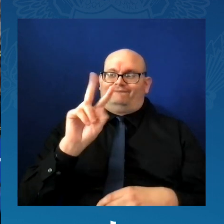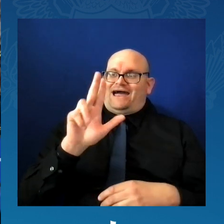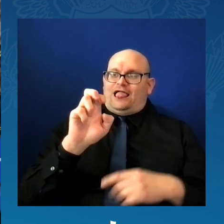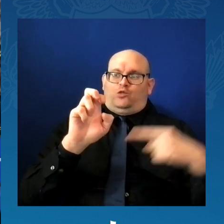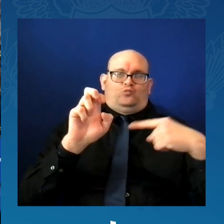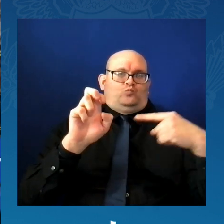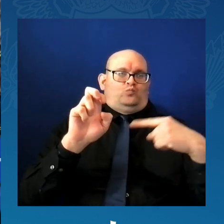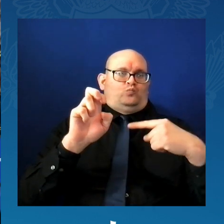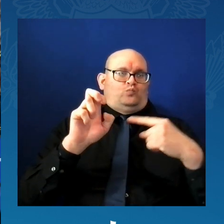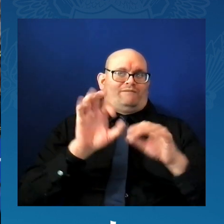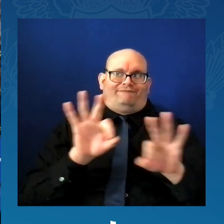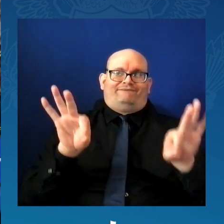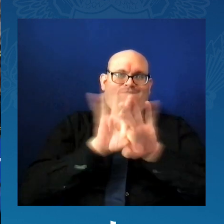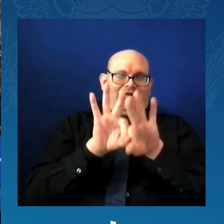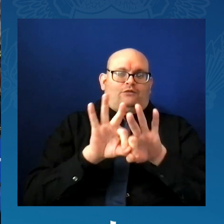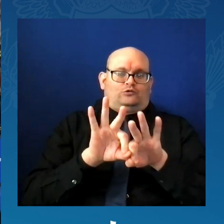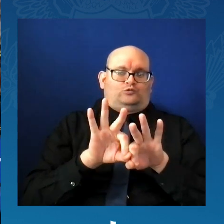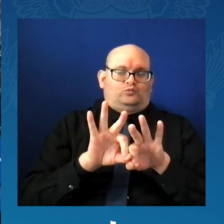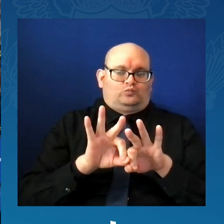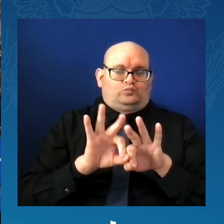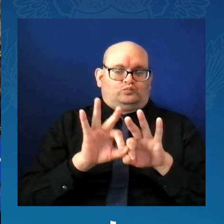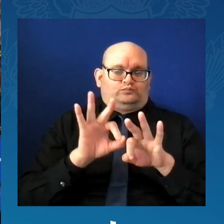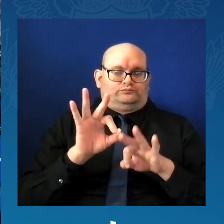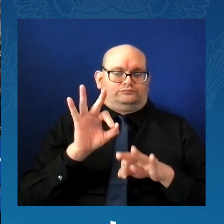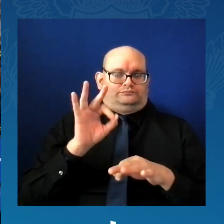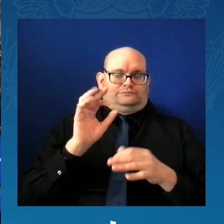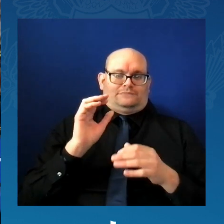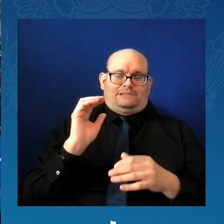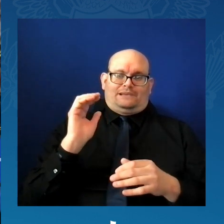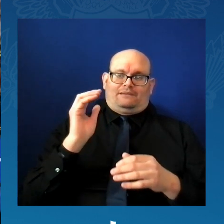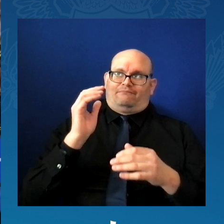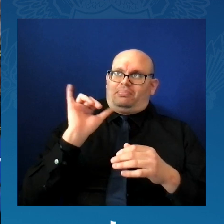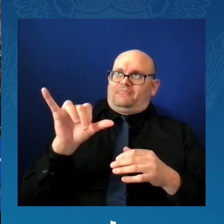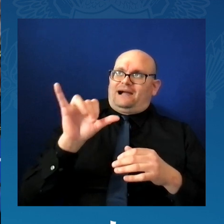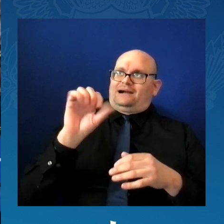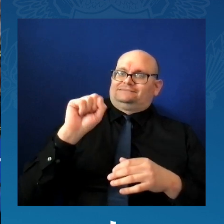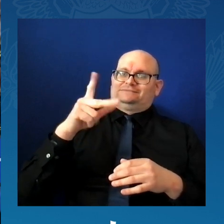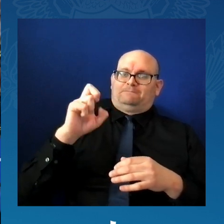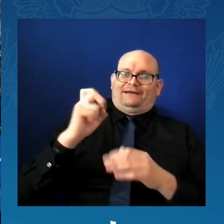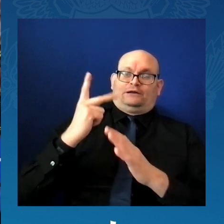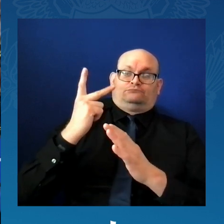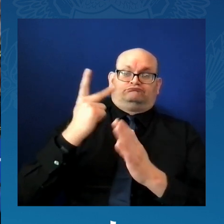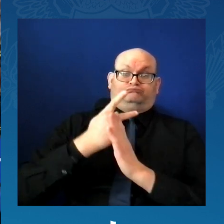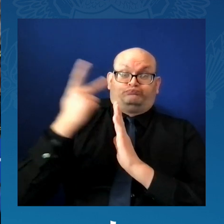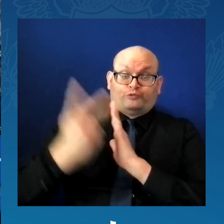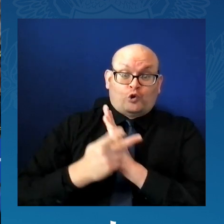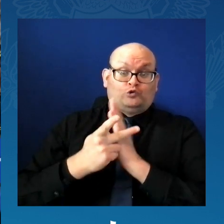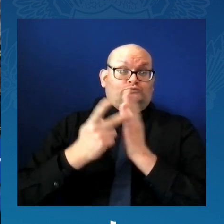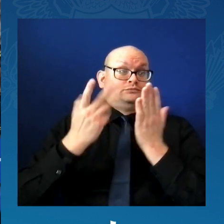To be sure, this effort requires us to improve and harmonize our domestic laws and regulatory regimes.